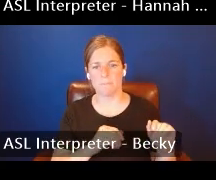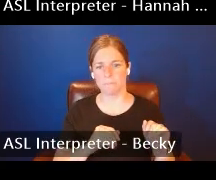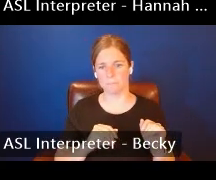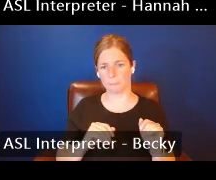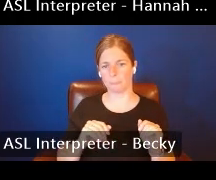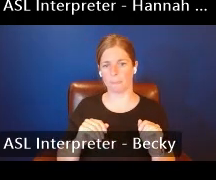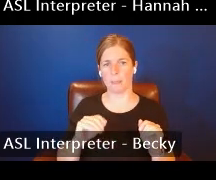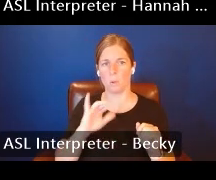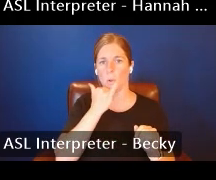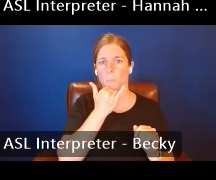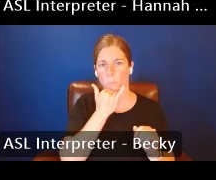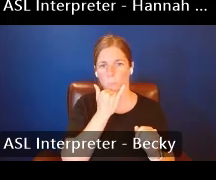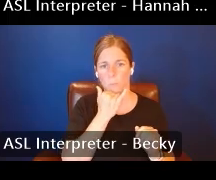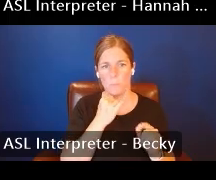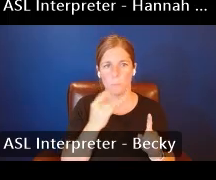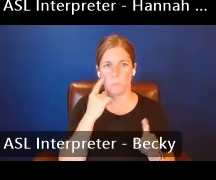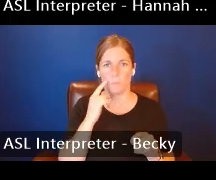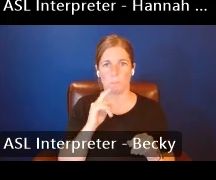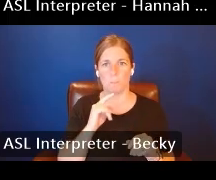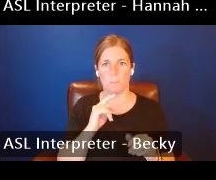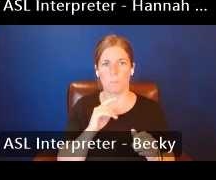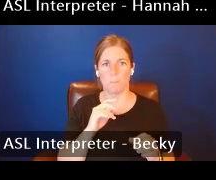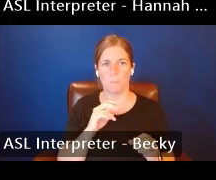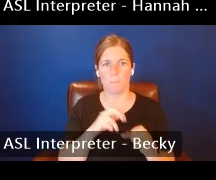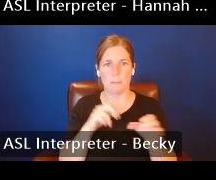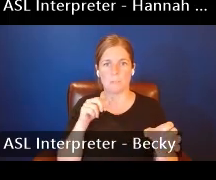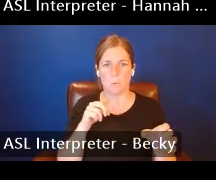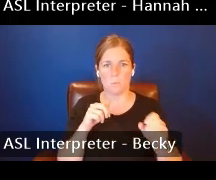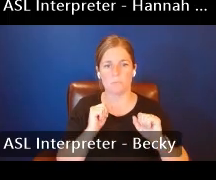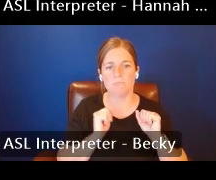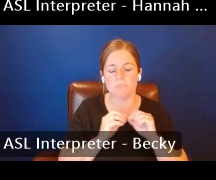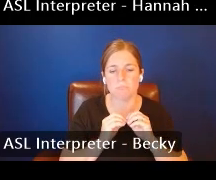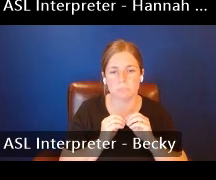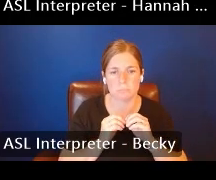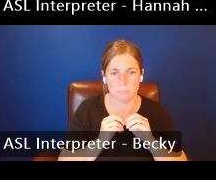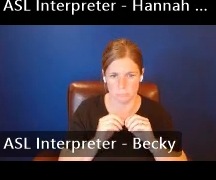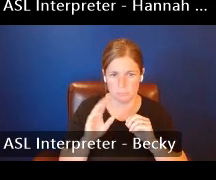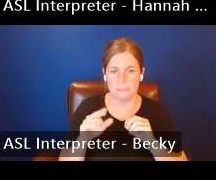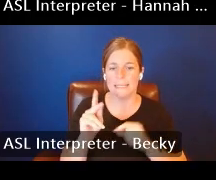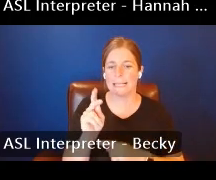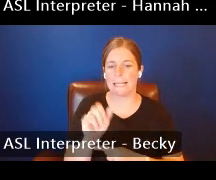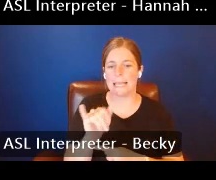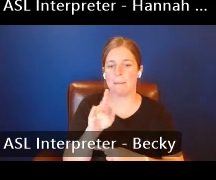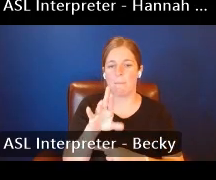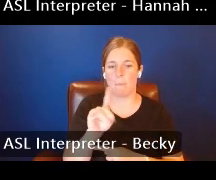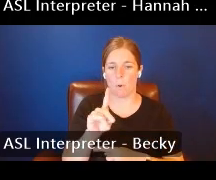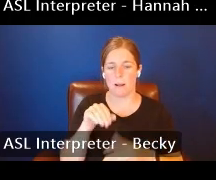Oh, I popped out. Yep. Keyboard access to map features. Query button.